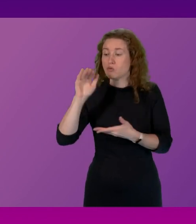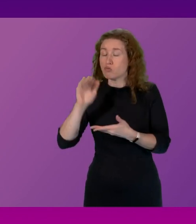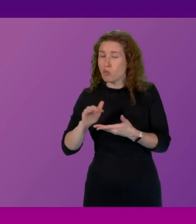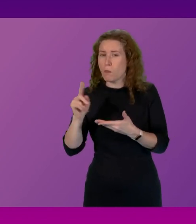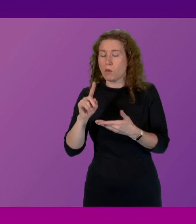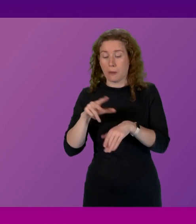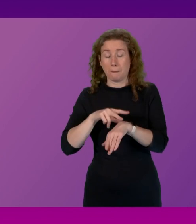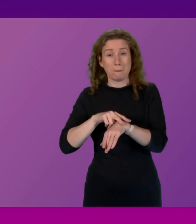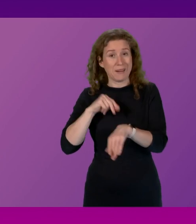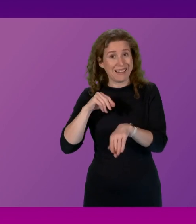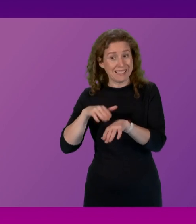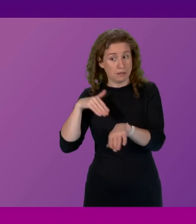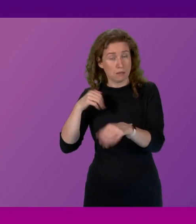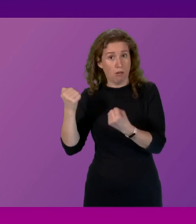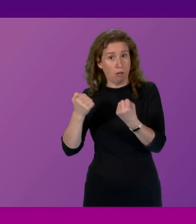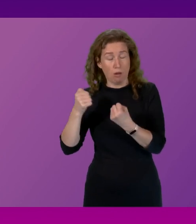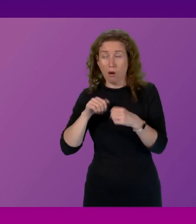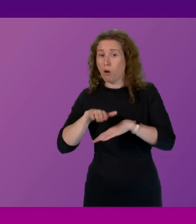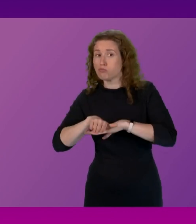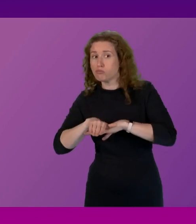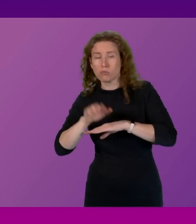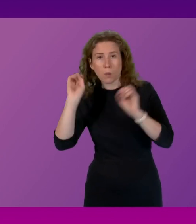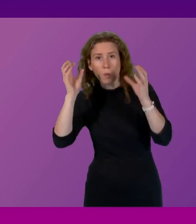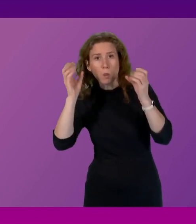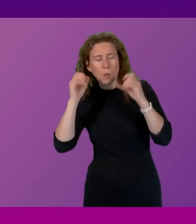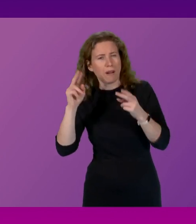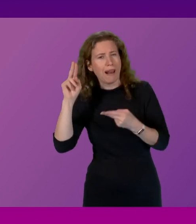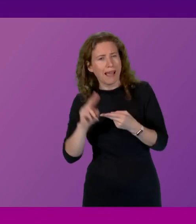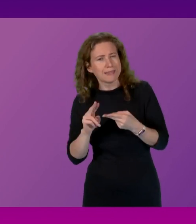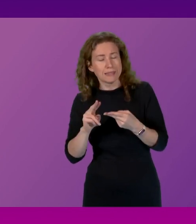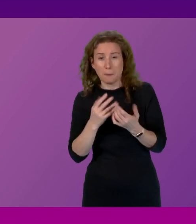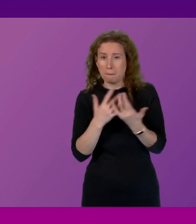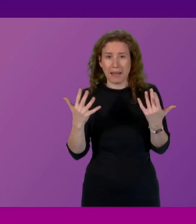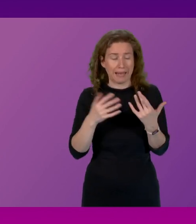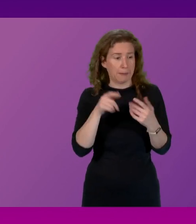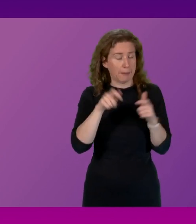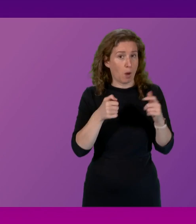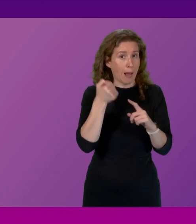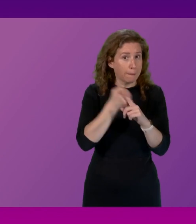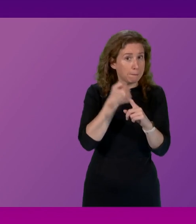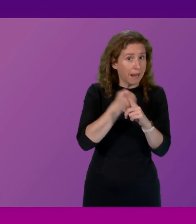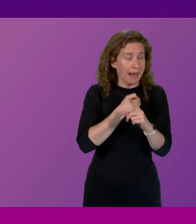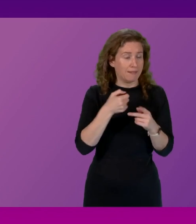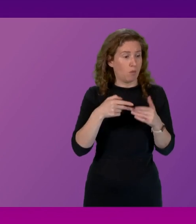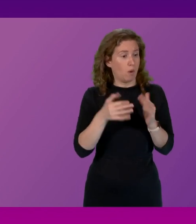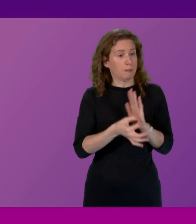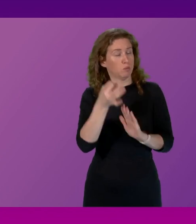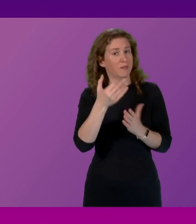road traffic officers over the past decade. Many prominent road safety campaigners say that there is a clear link between that and